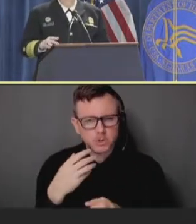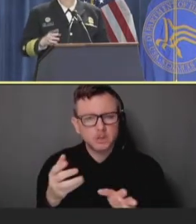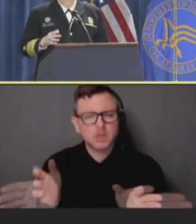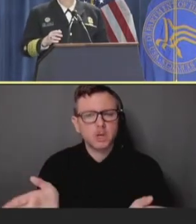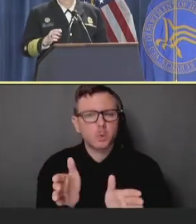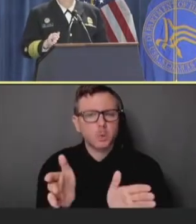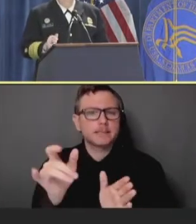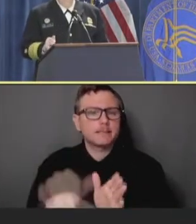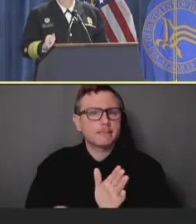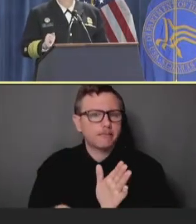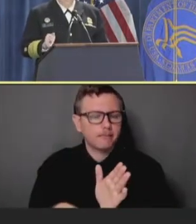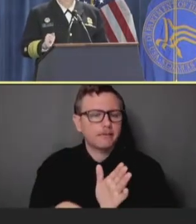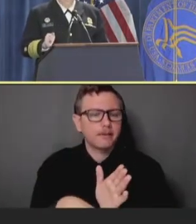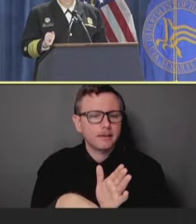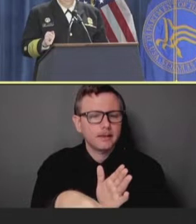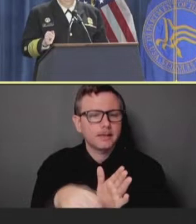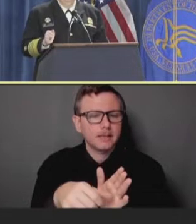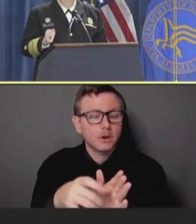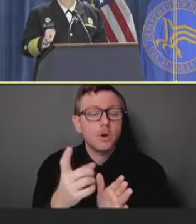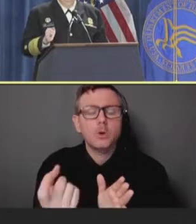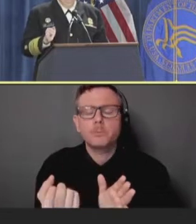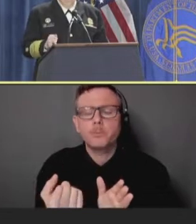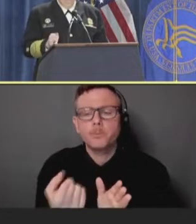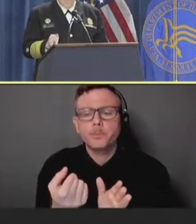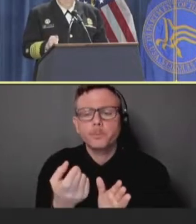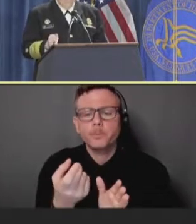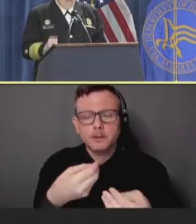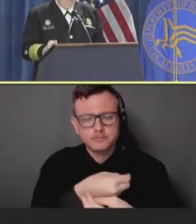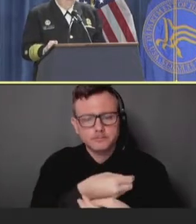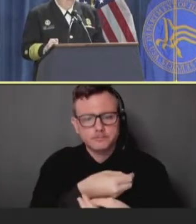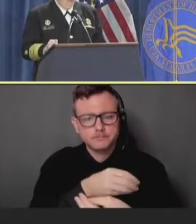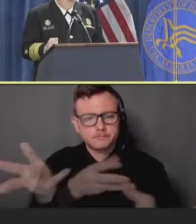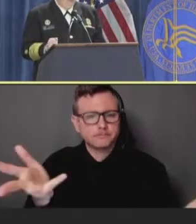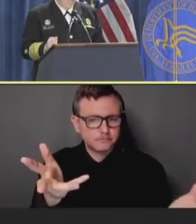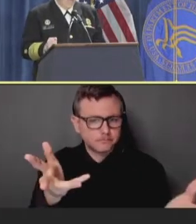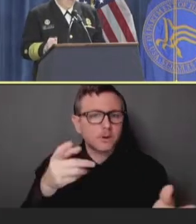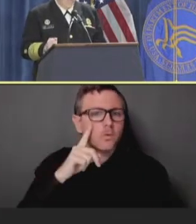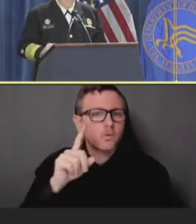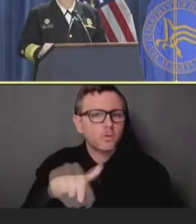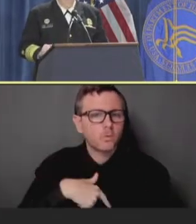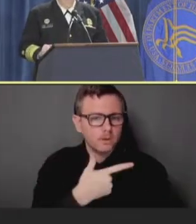And one of the keys is to bring that health equity lens that we always bring to our work